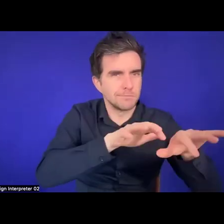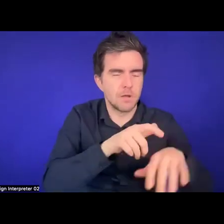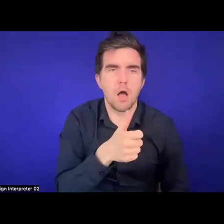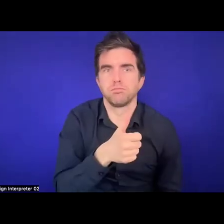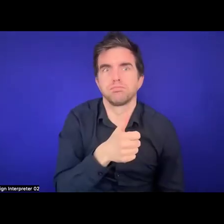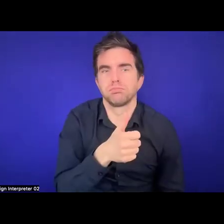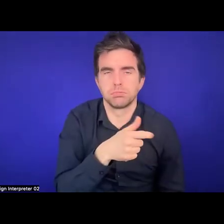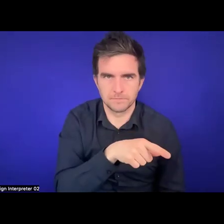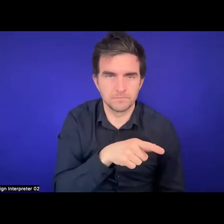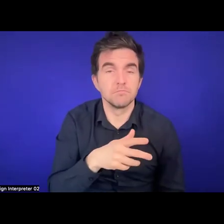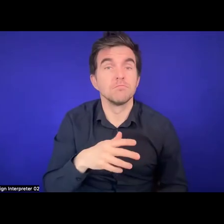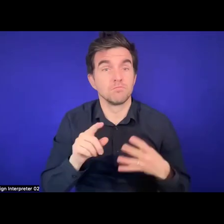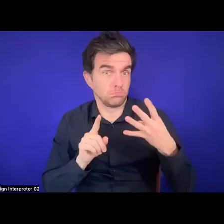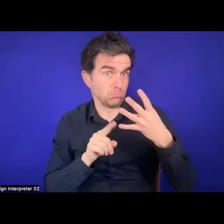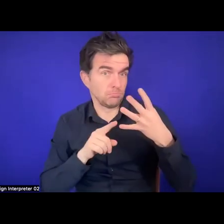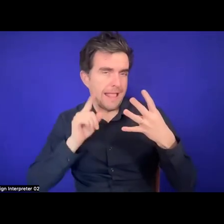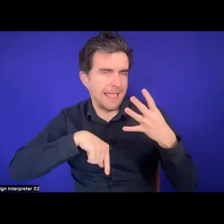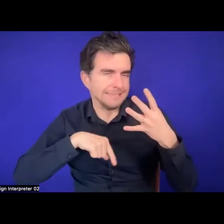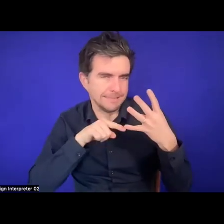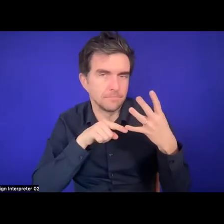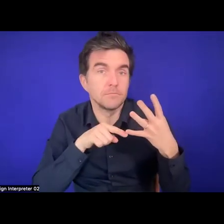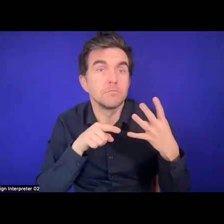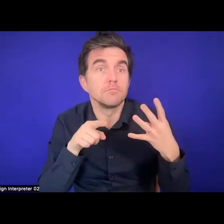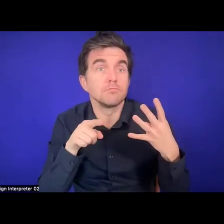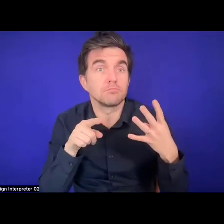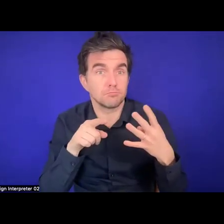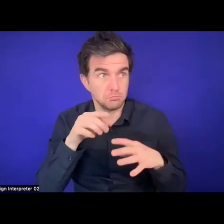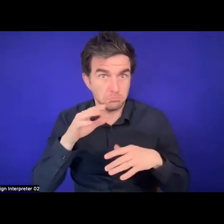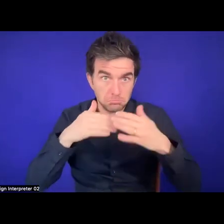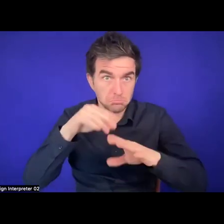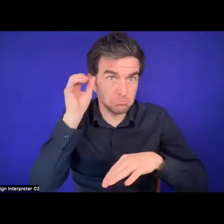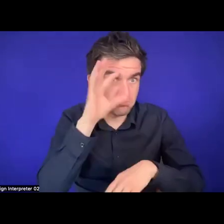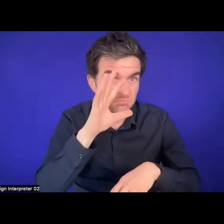the Marie Curie Postdoc application process has an interview and the interview is